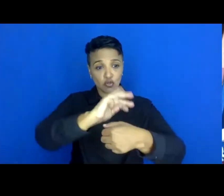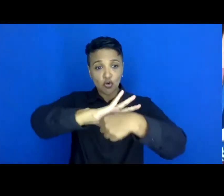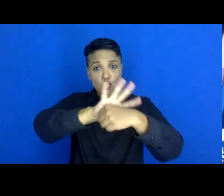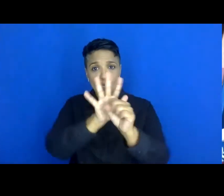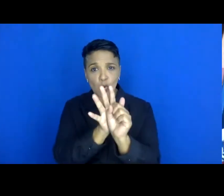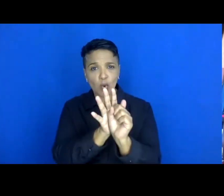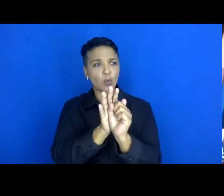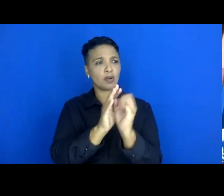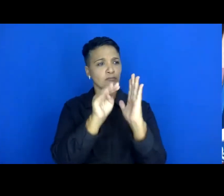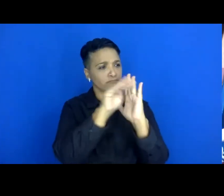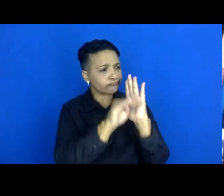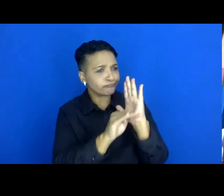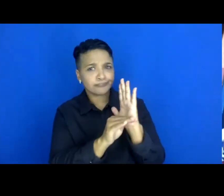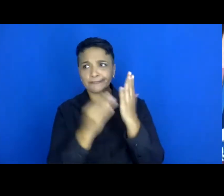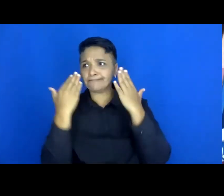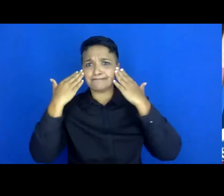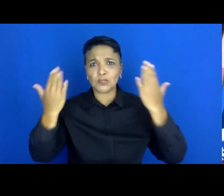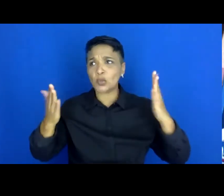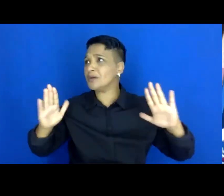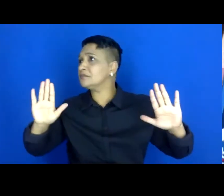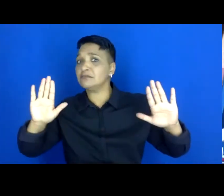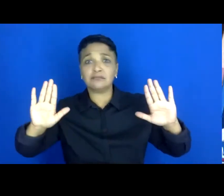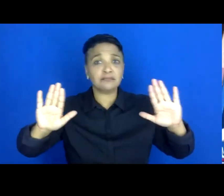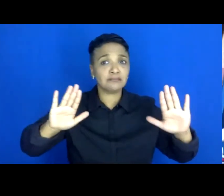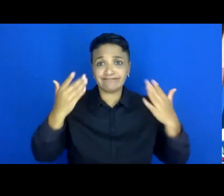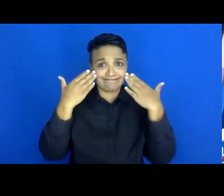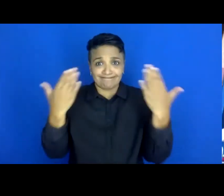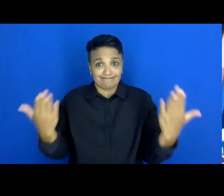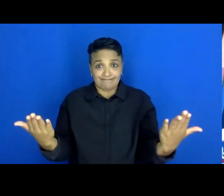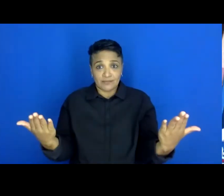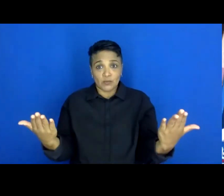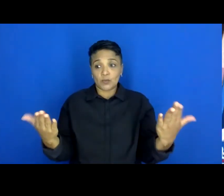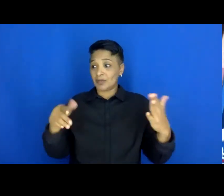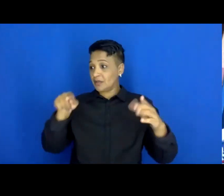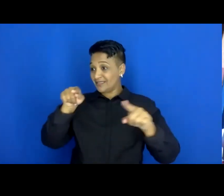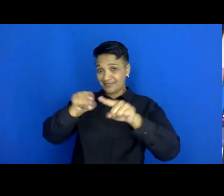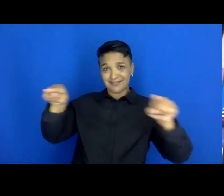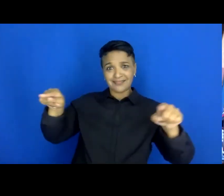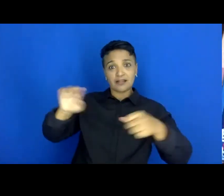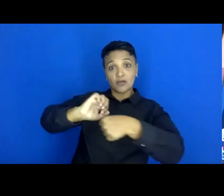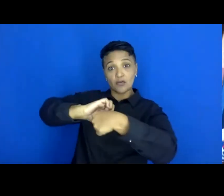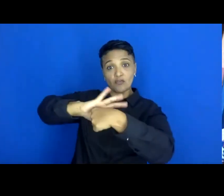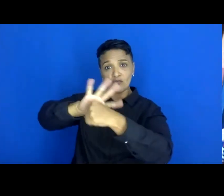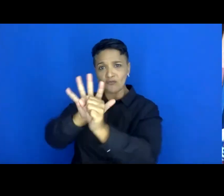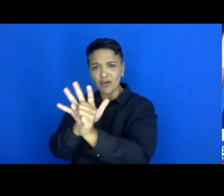we don't know what is happening we recovered and which virus how they are testing it